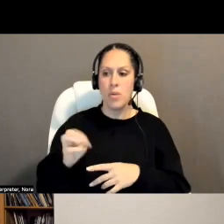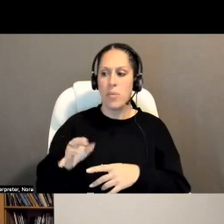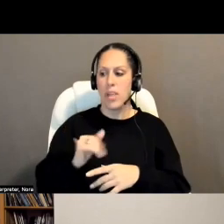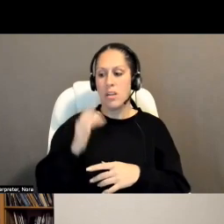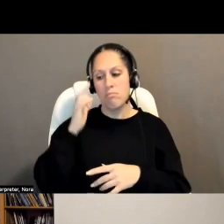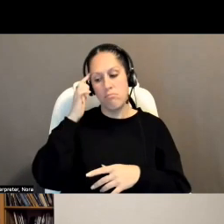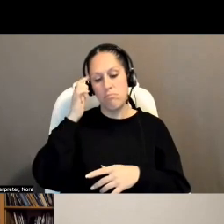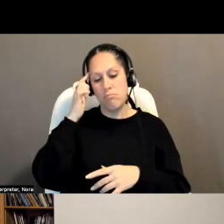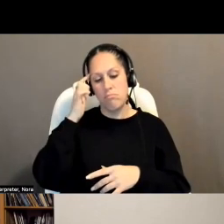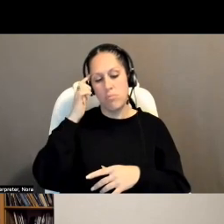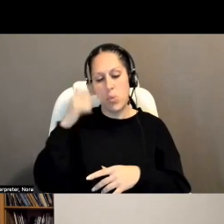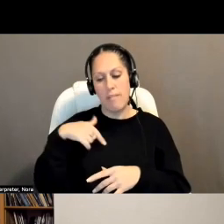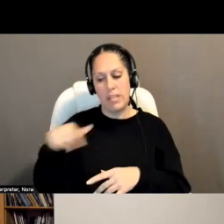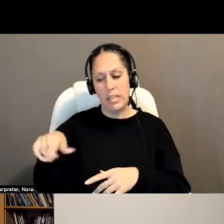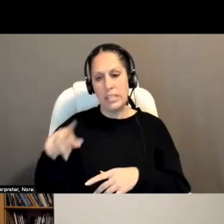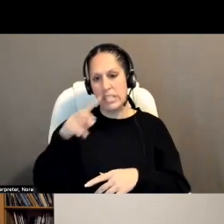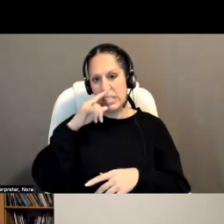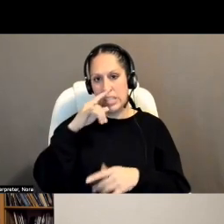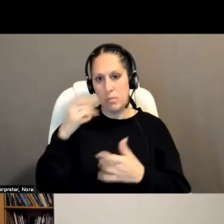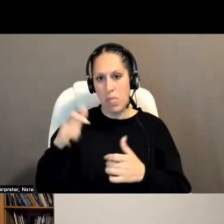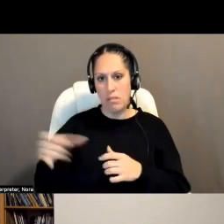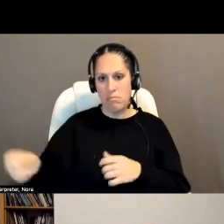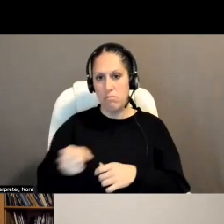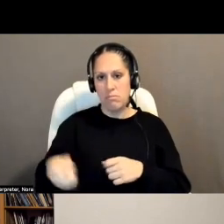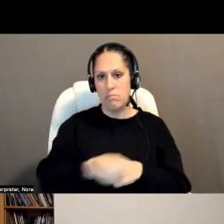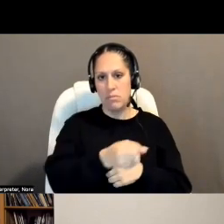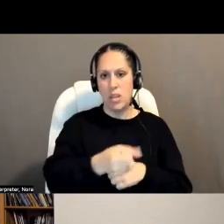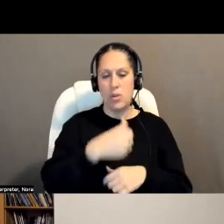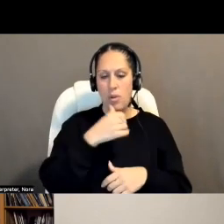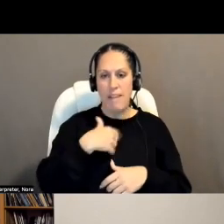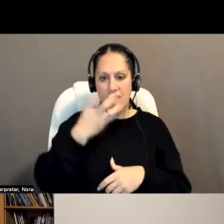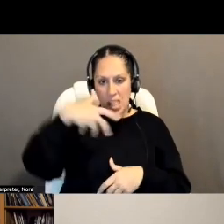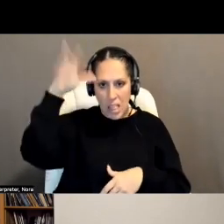gonna have these kids play those characters. And we didn't have a lion or a unicorn, but we